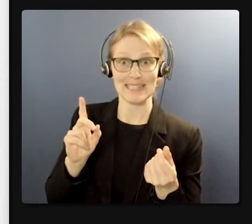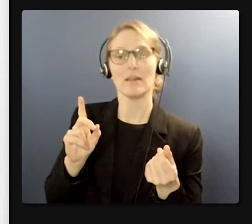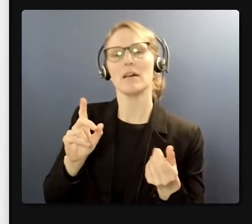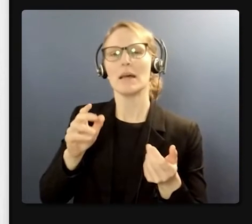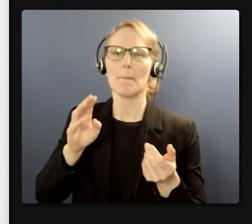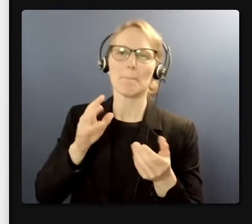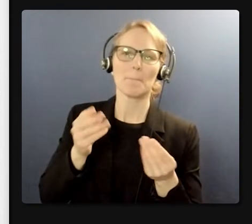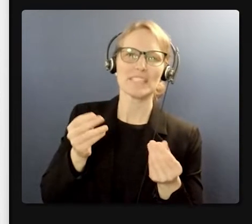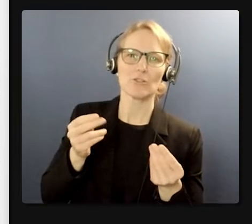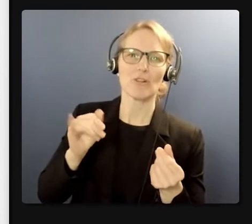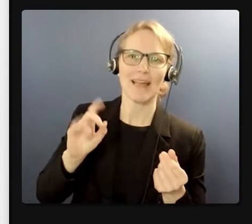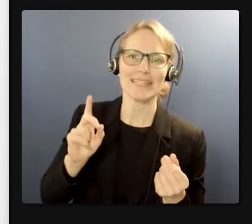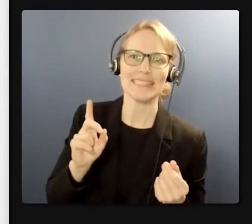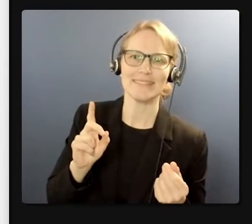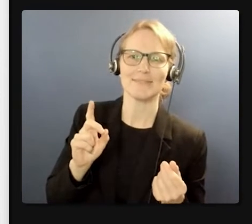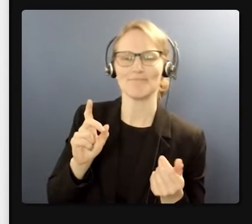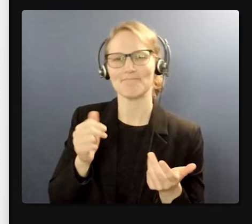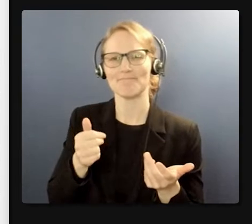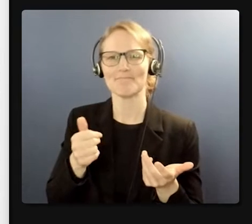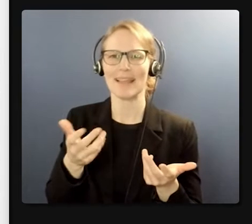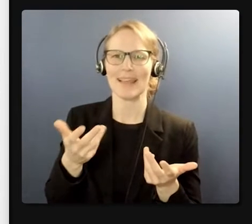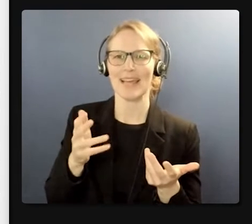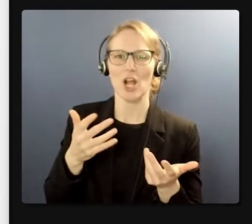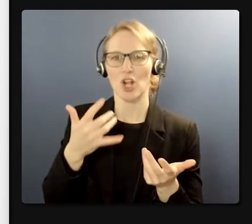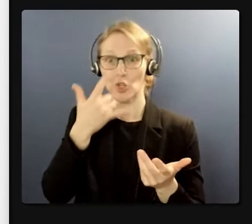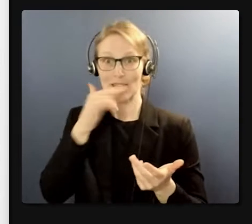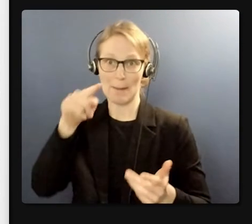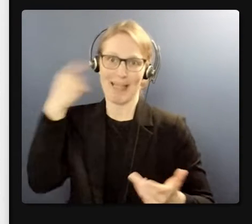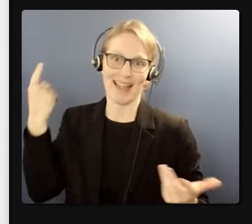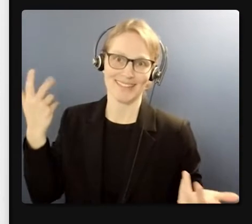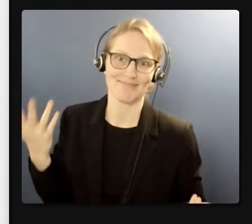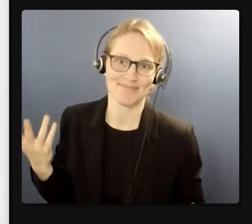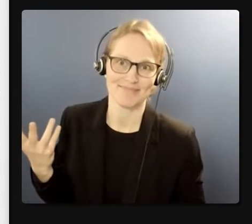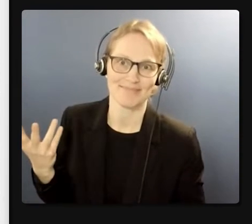I mean, it looks black, because there's only six materials in this.